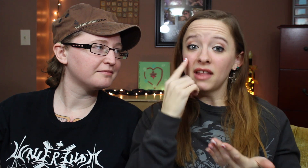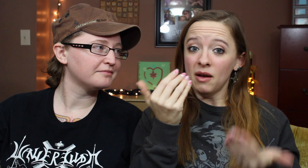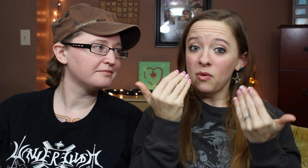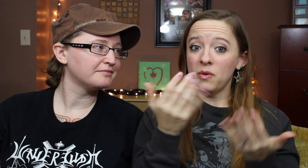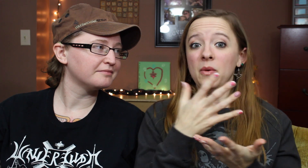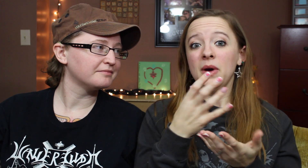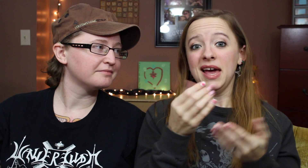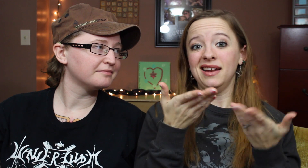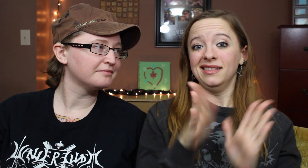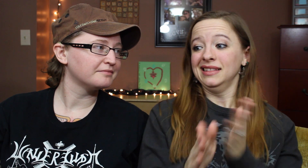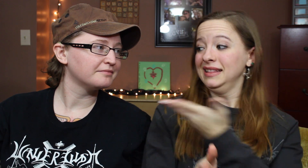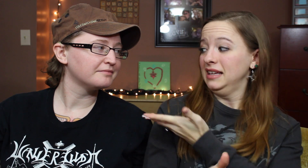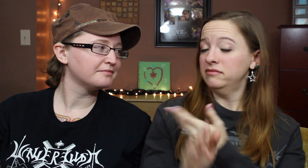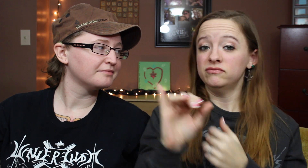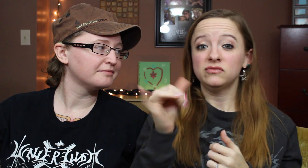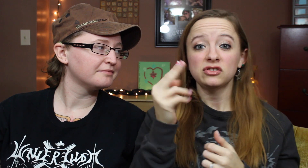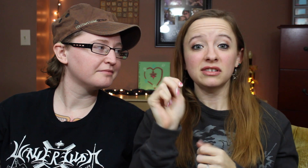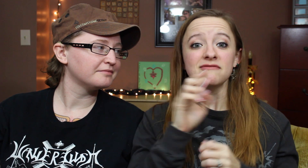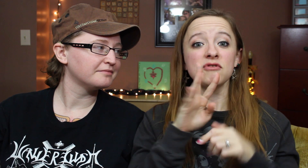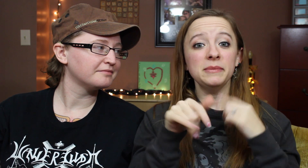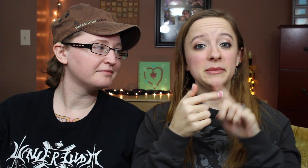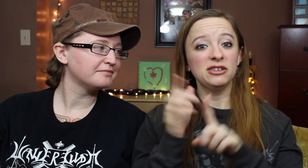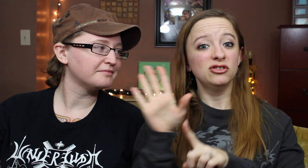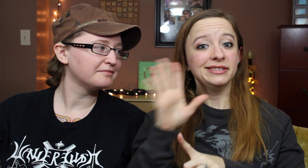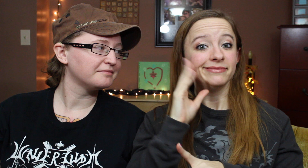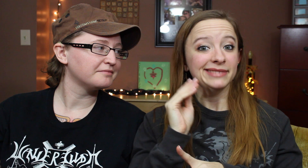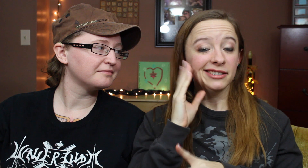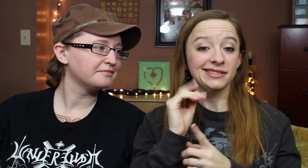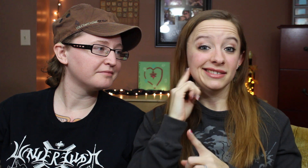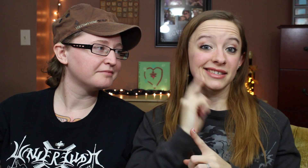So I thought I'd go ahead and let Jenna go ahead and talk about